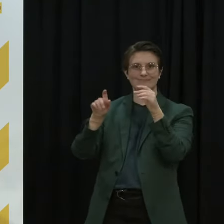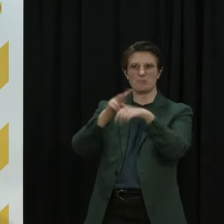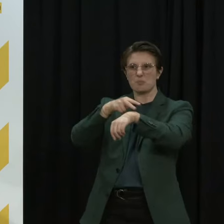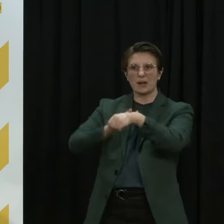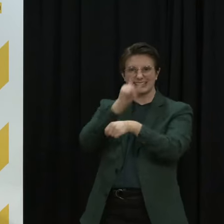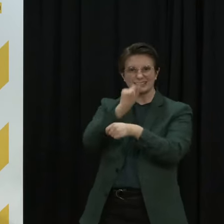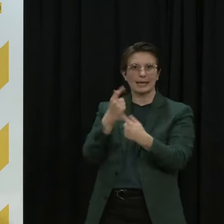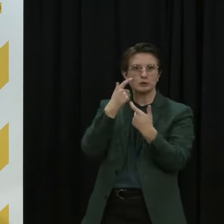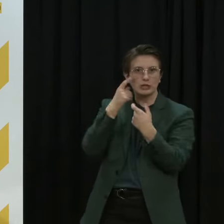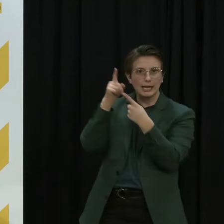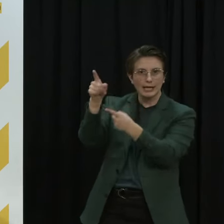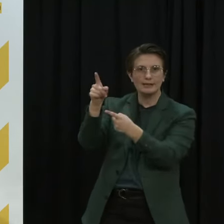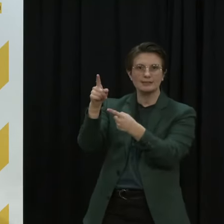more aware this is challenging